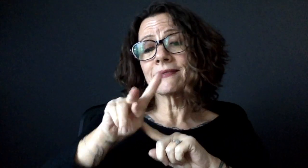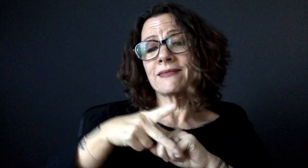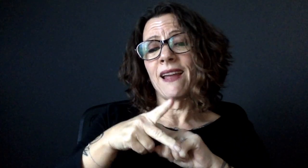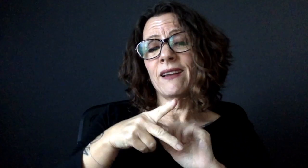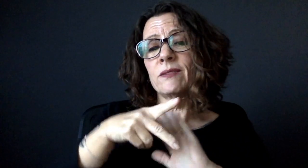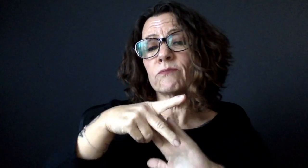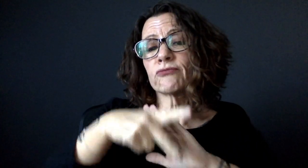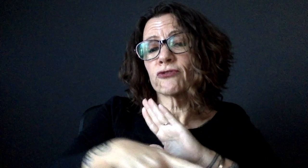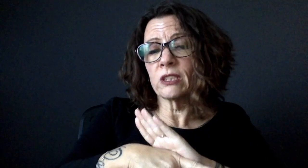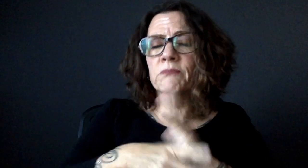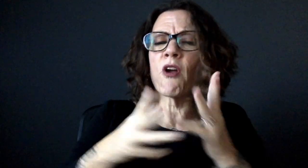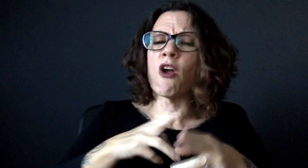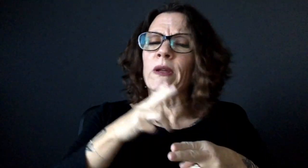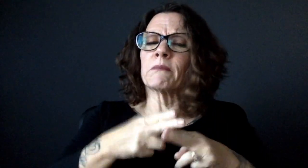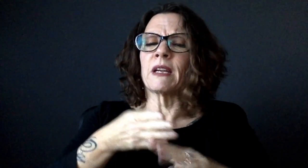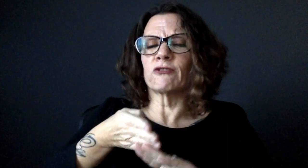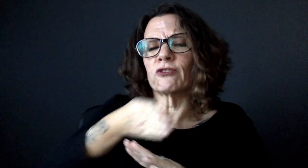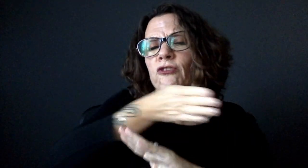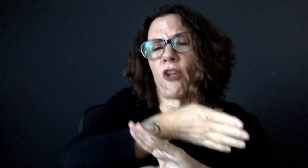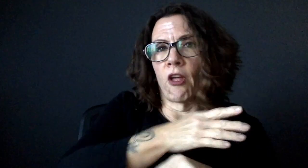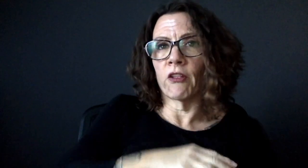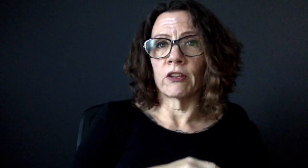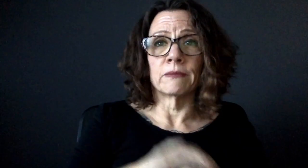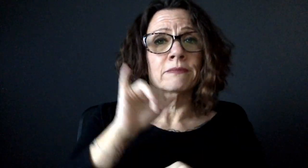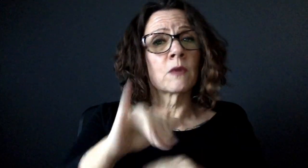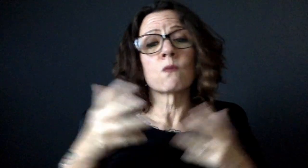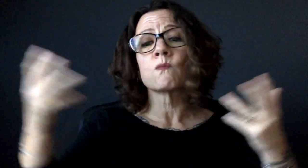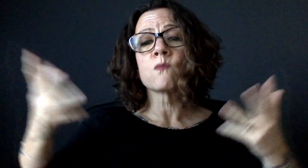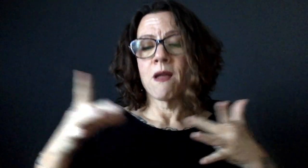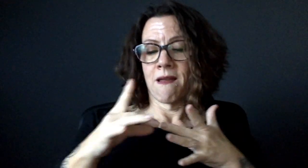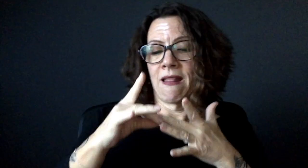Referenced earlier, the second principle is the